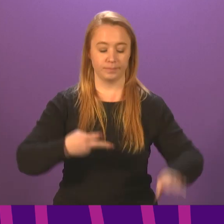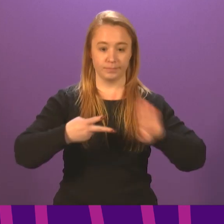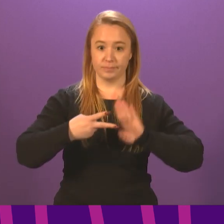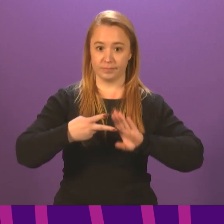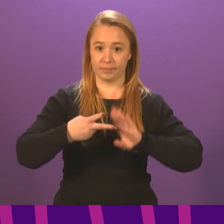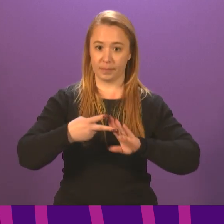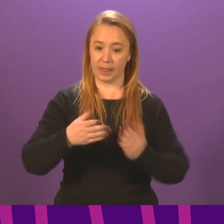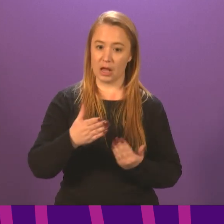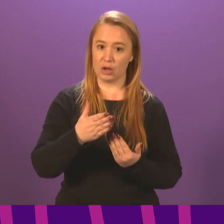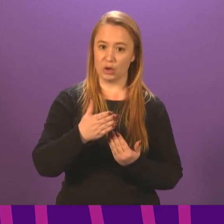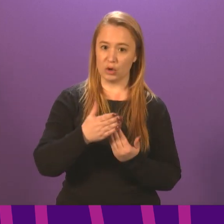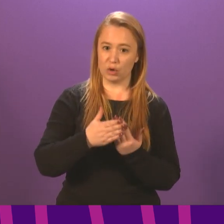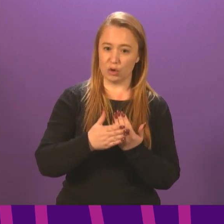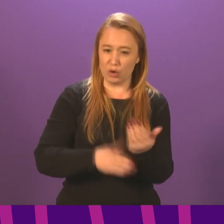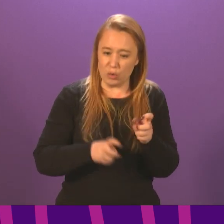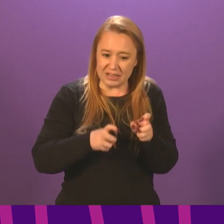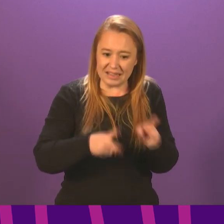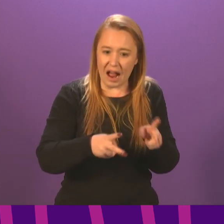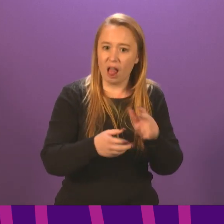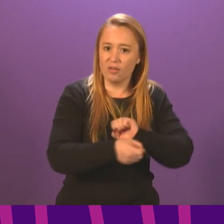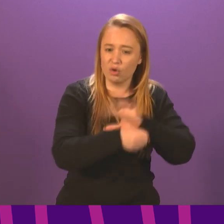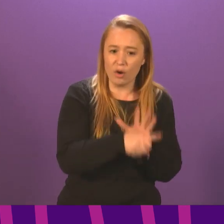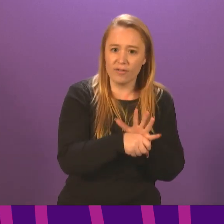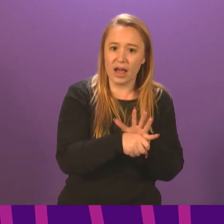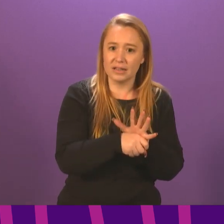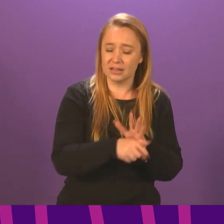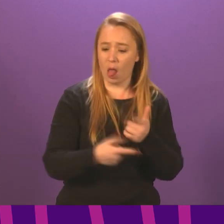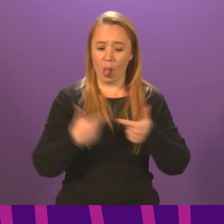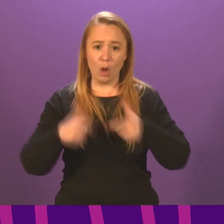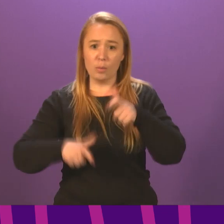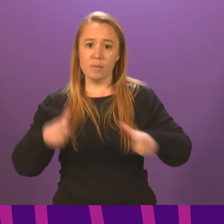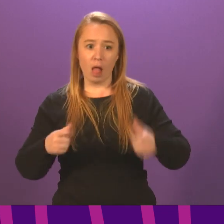The news of a new strain of the virus is a cause for concern for many people just as